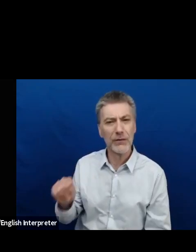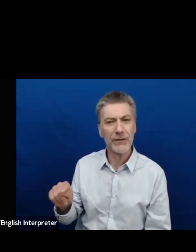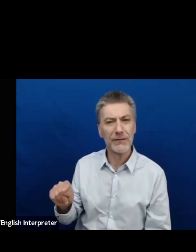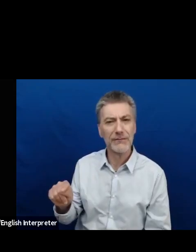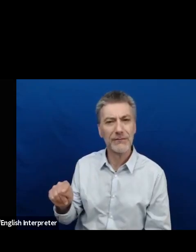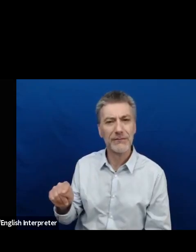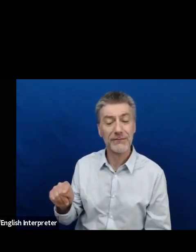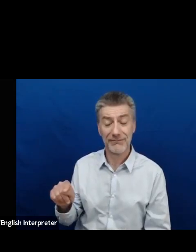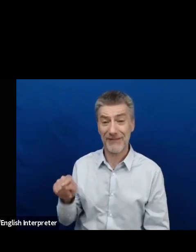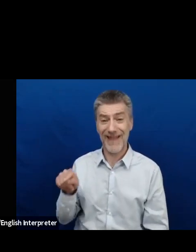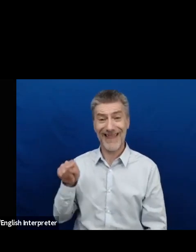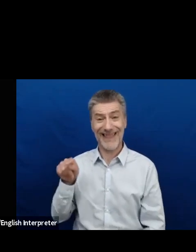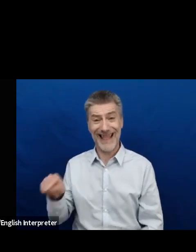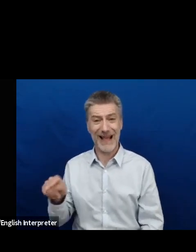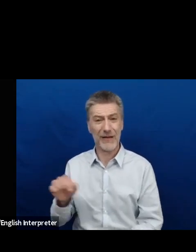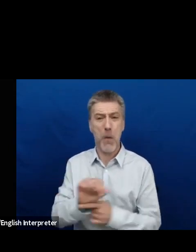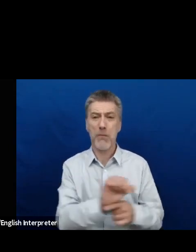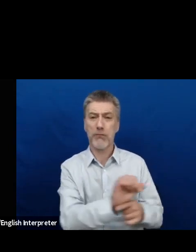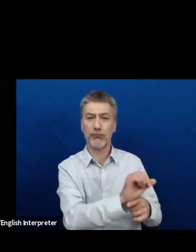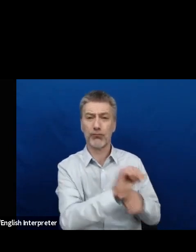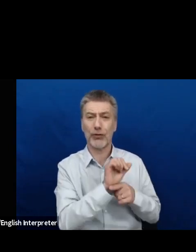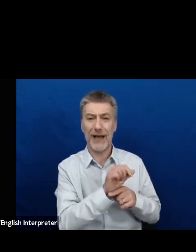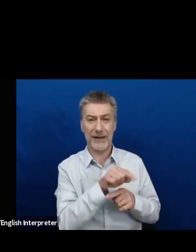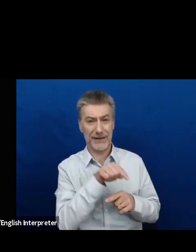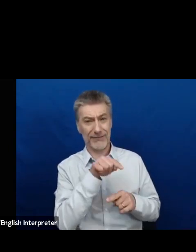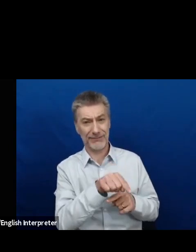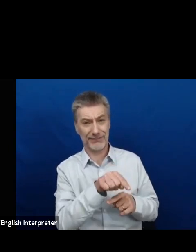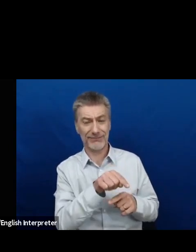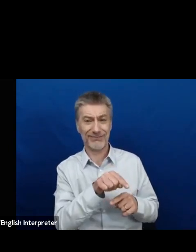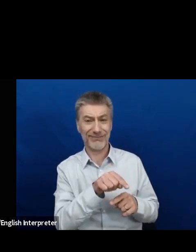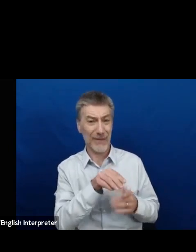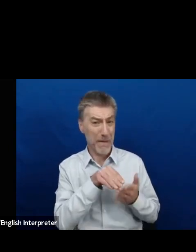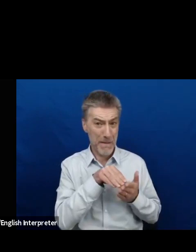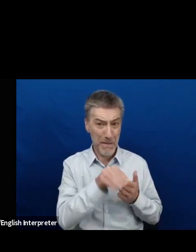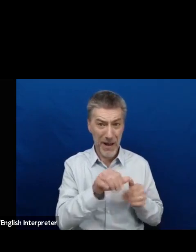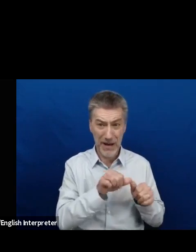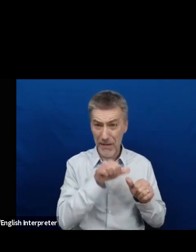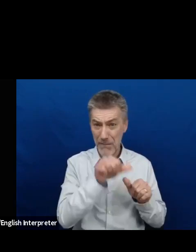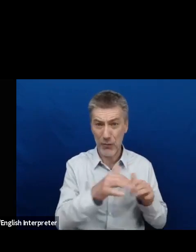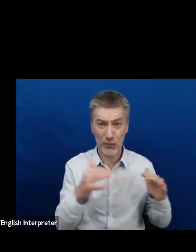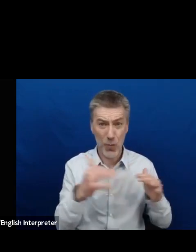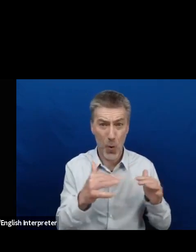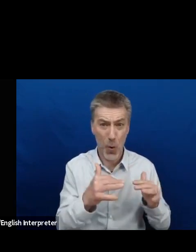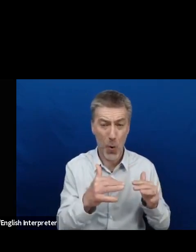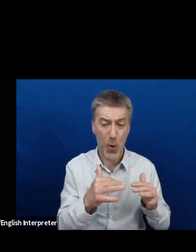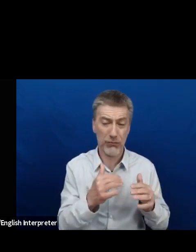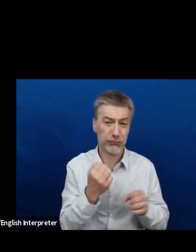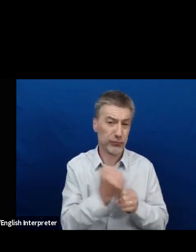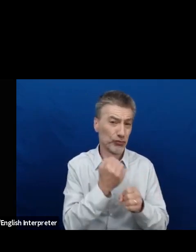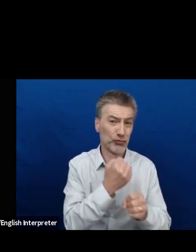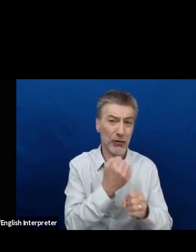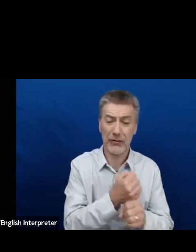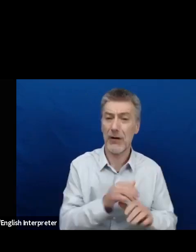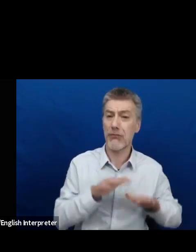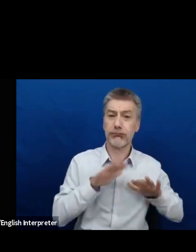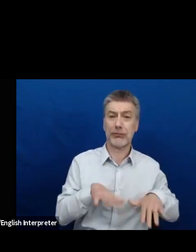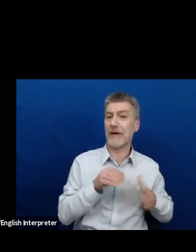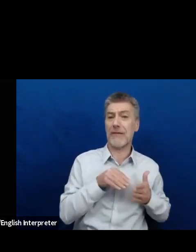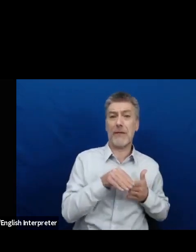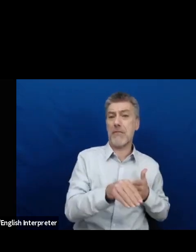London about £250 million. In return about 40 million was made available through the colonial welfare acts.